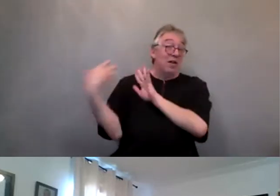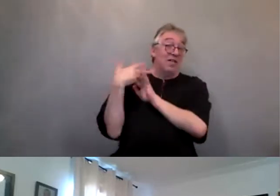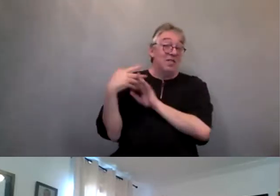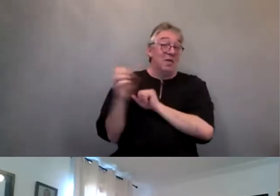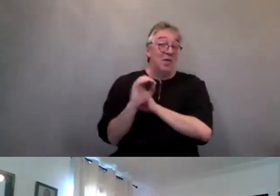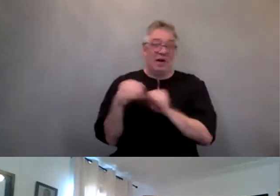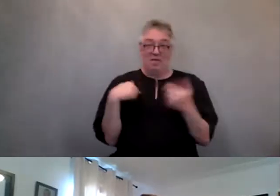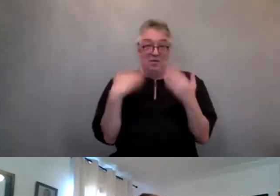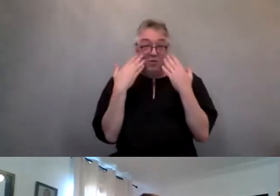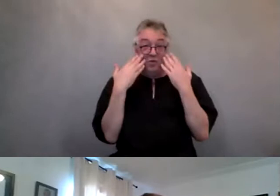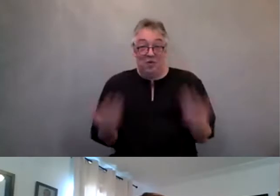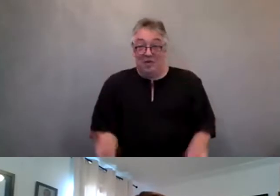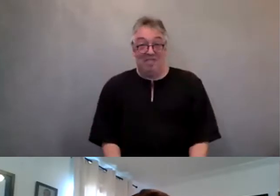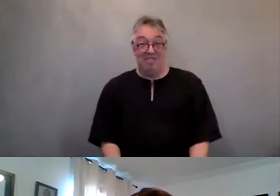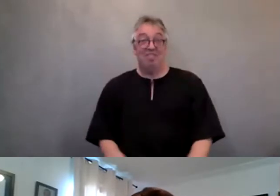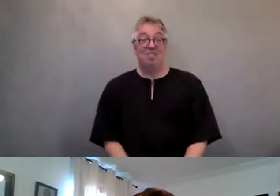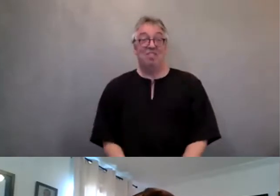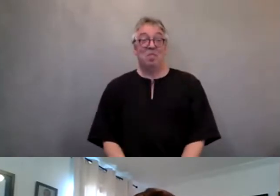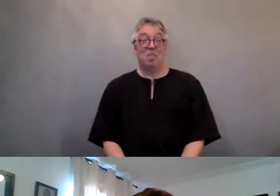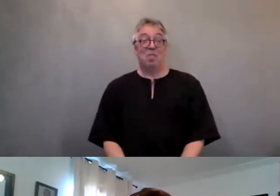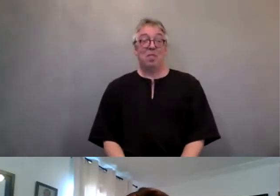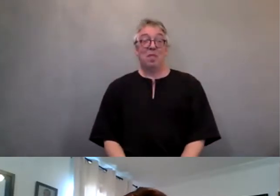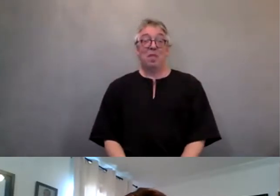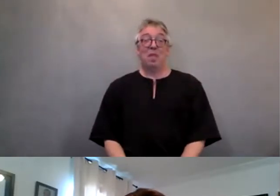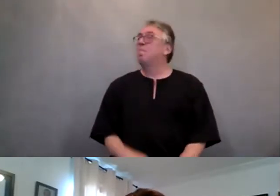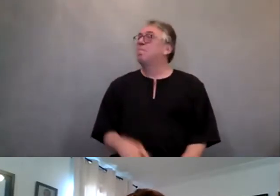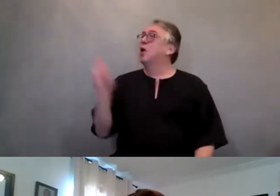produce, maybe that is very individual because we don't have cochlear